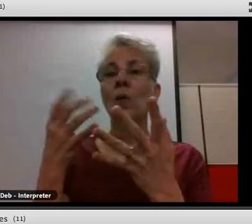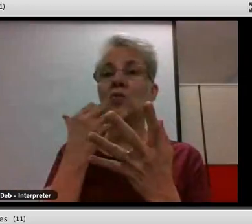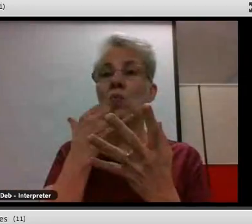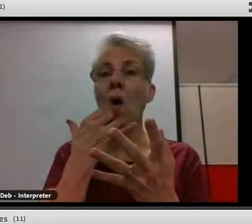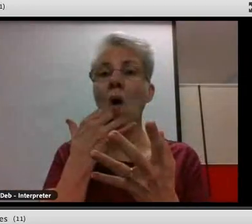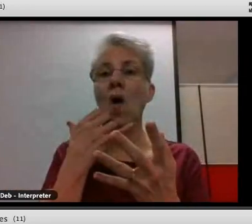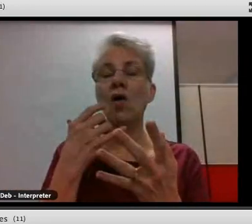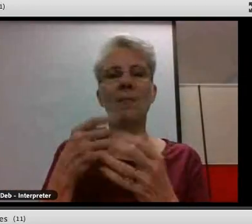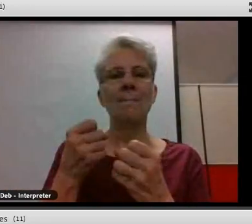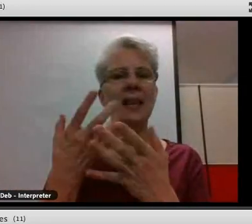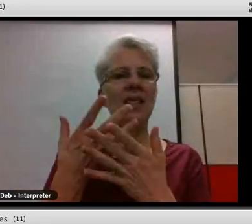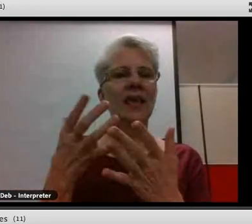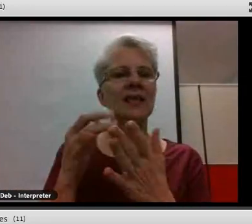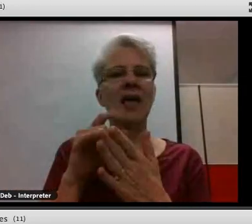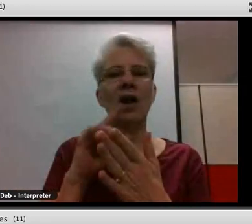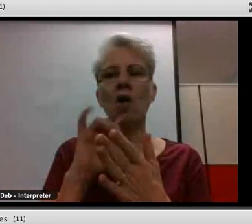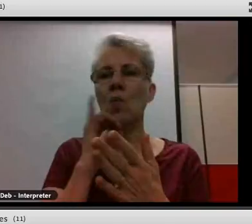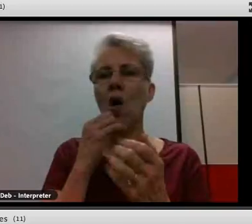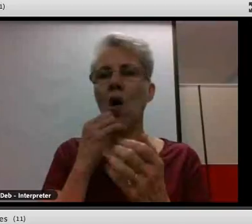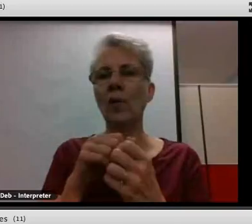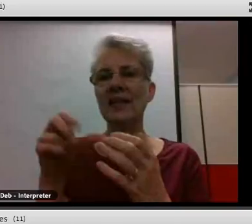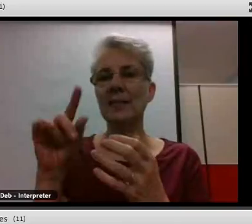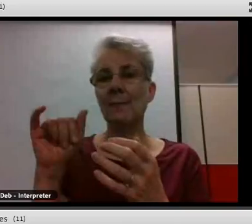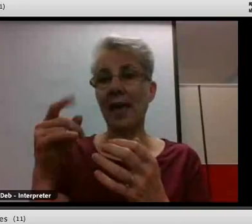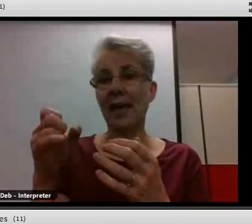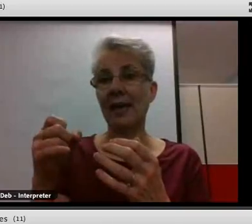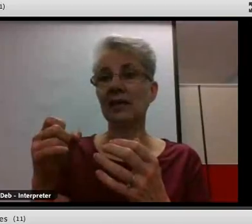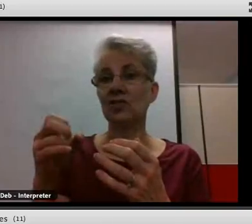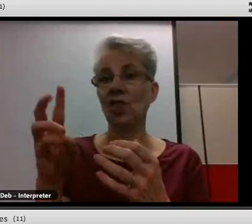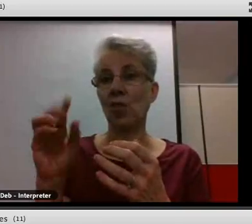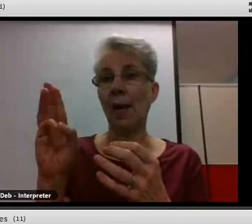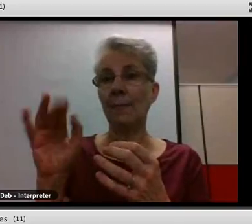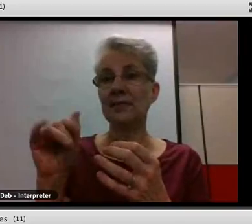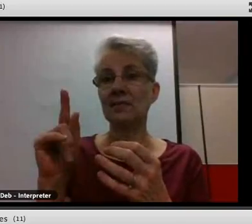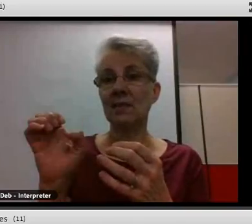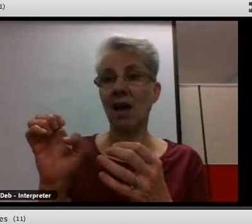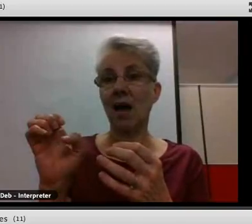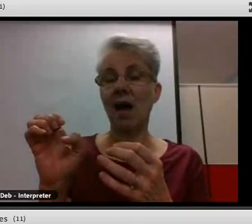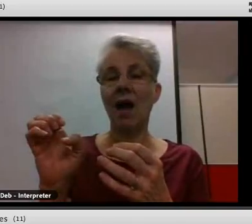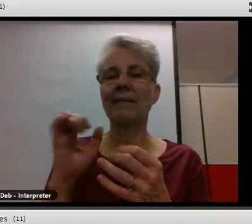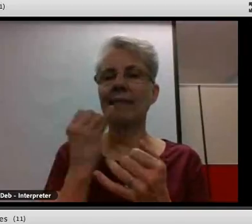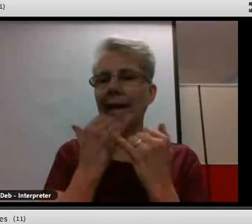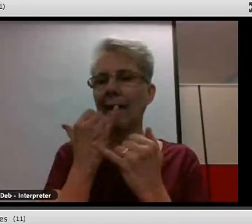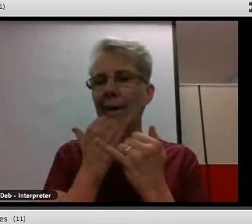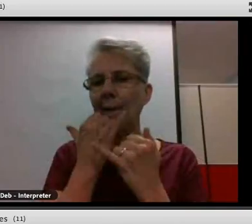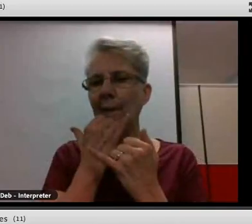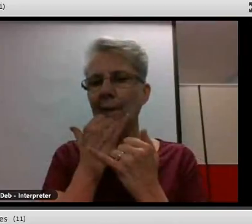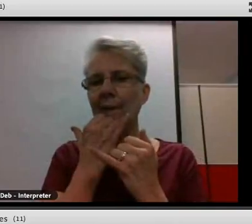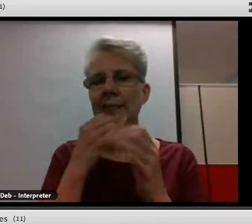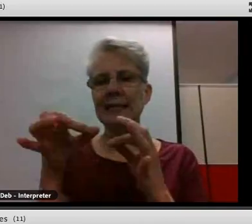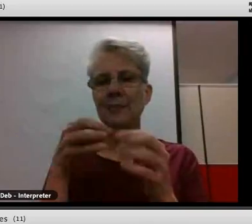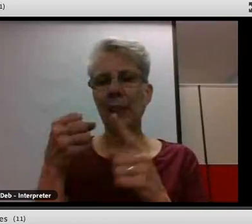so I've already installed it on my Firefox as an add-on. This is what it looks like to a screen reader